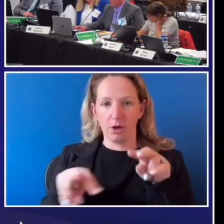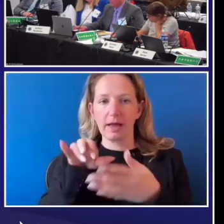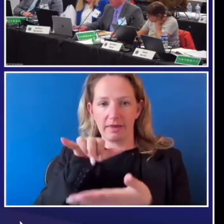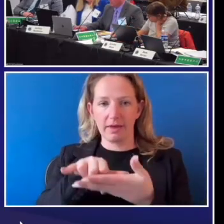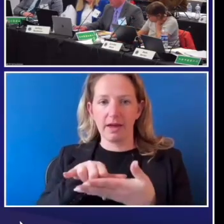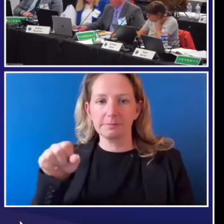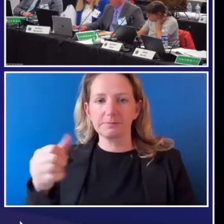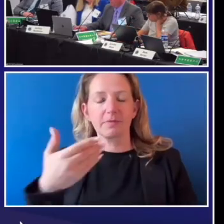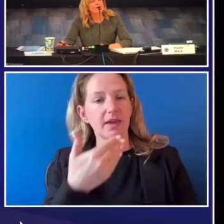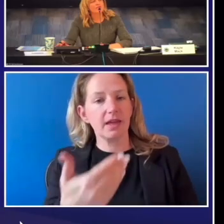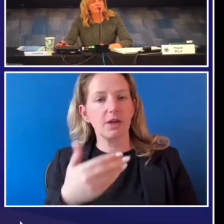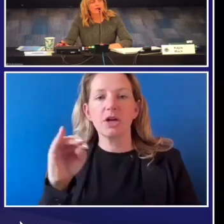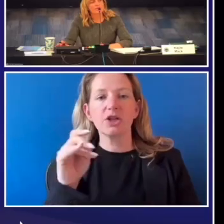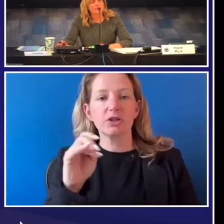Thank you, Jennifer. Heather, I'm back over to you.